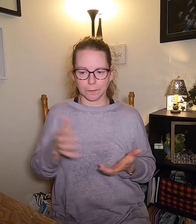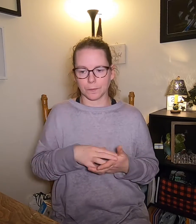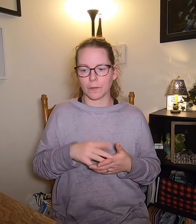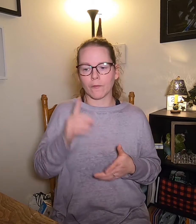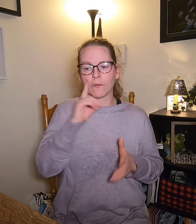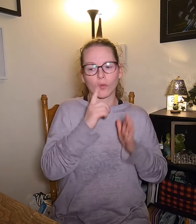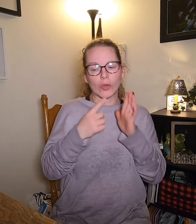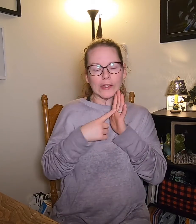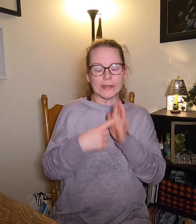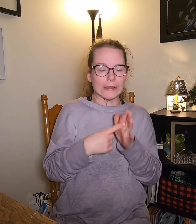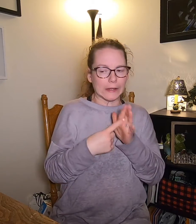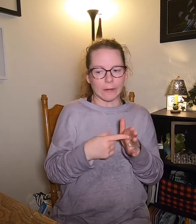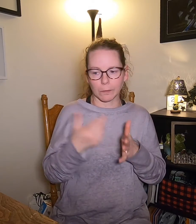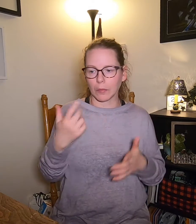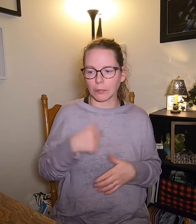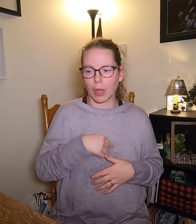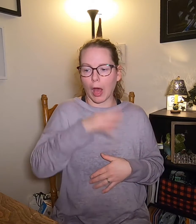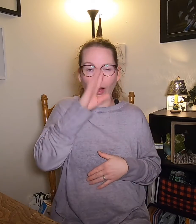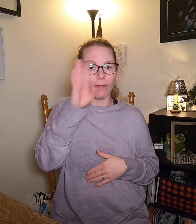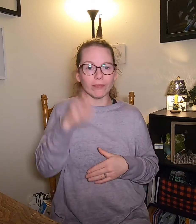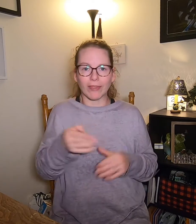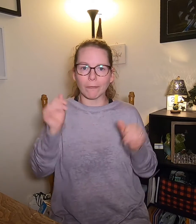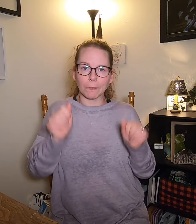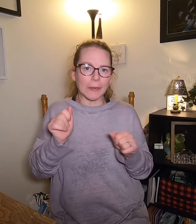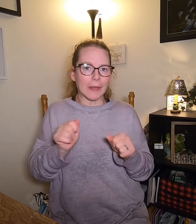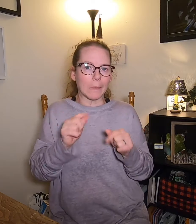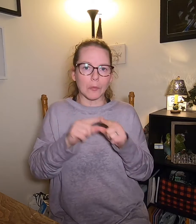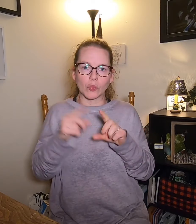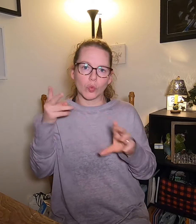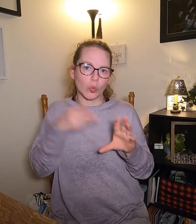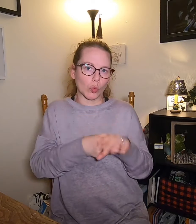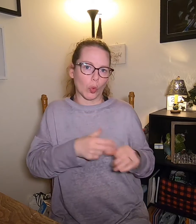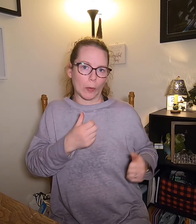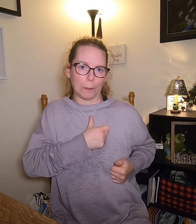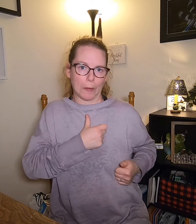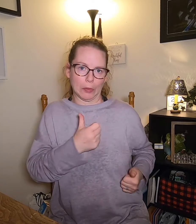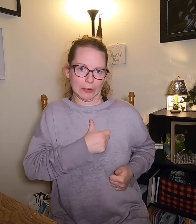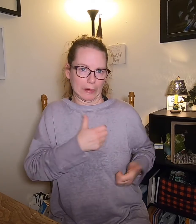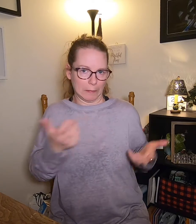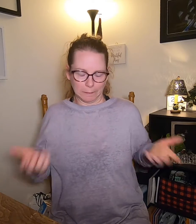For example, I'll never be able to join the military